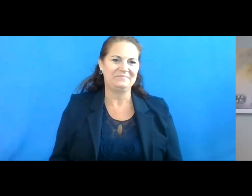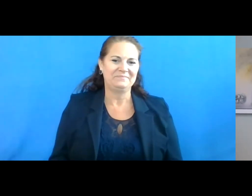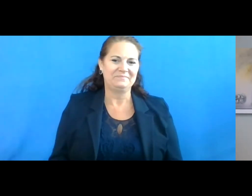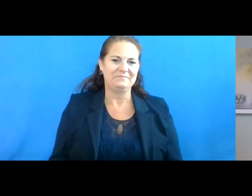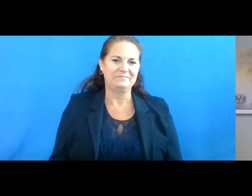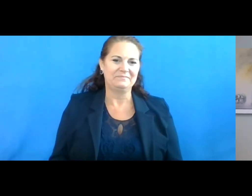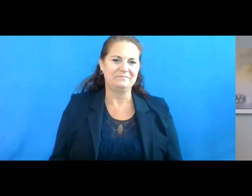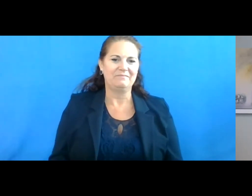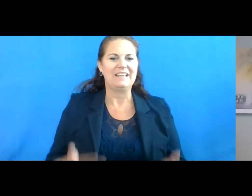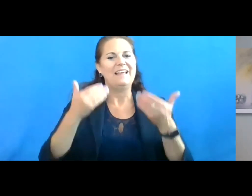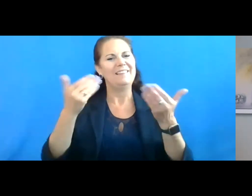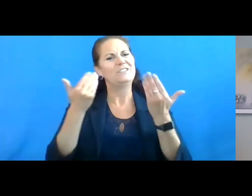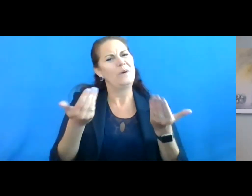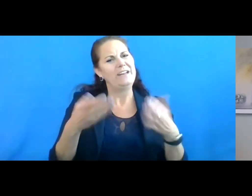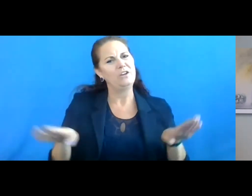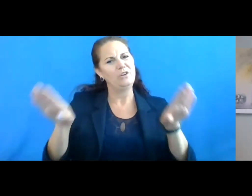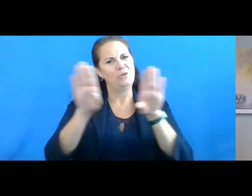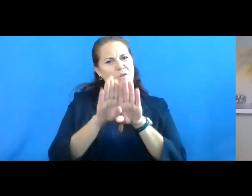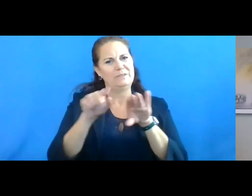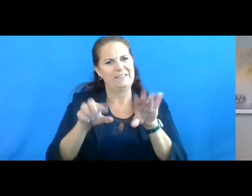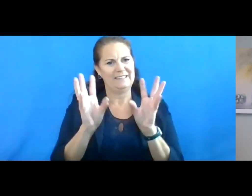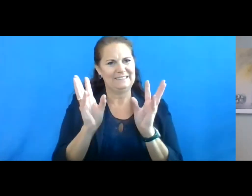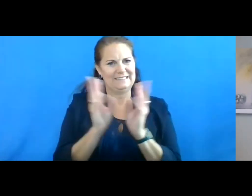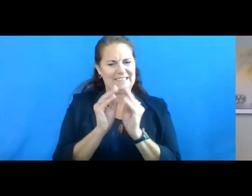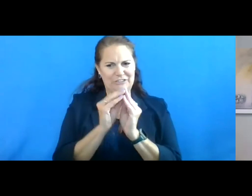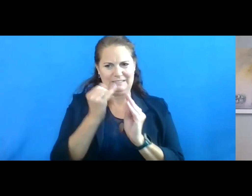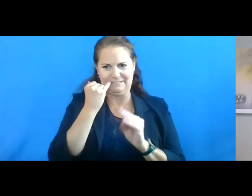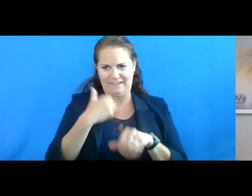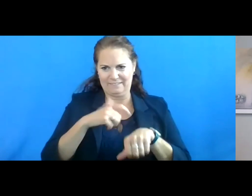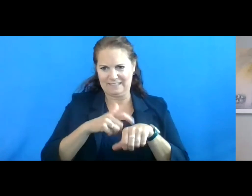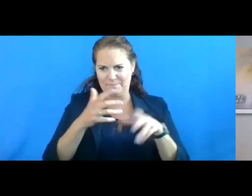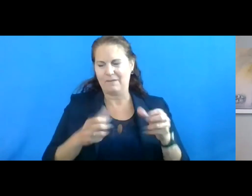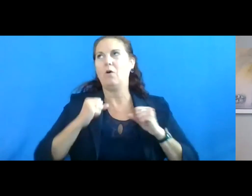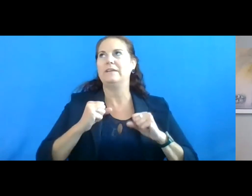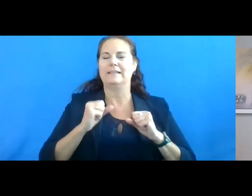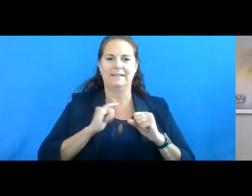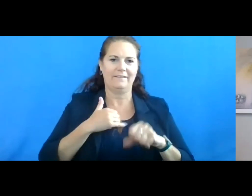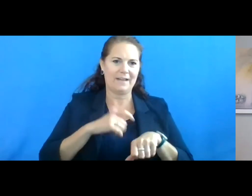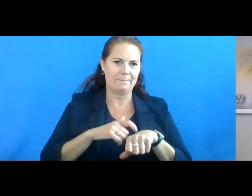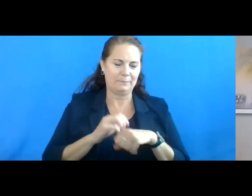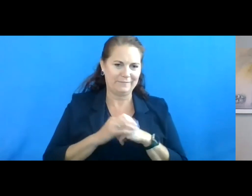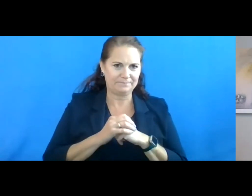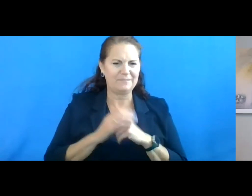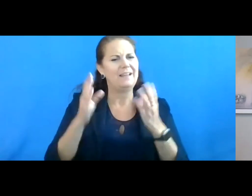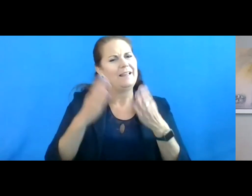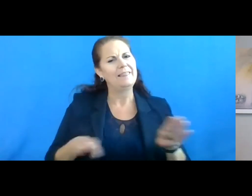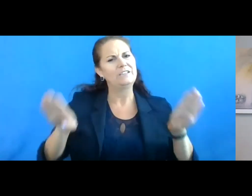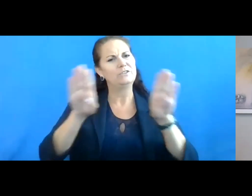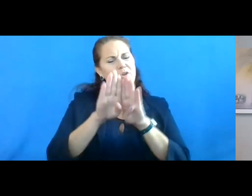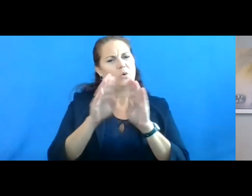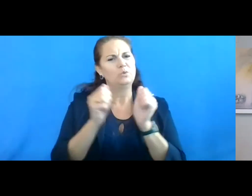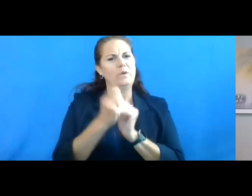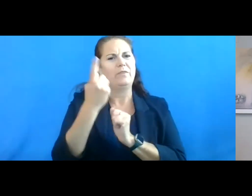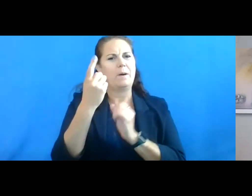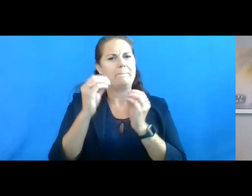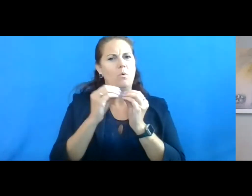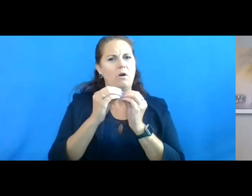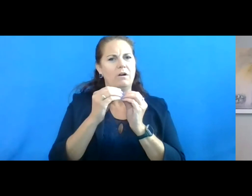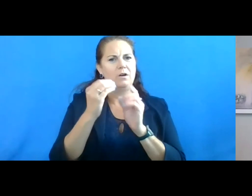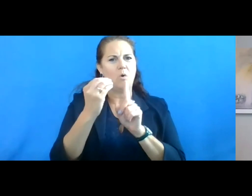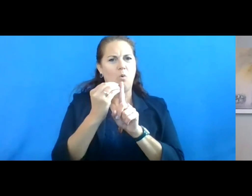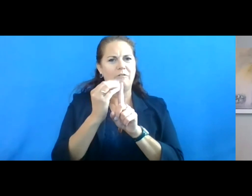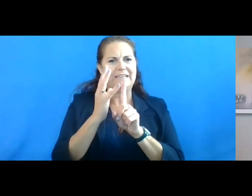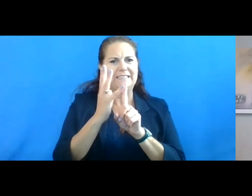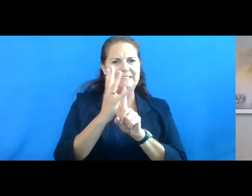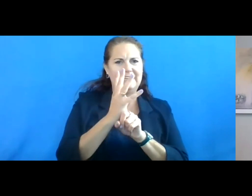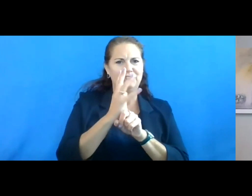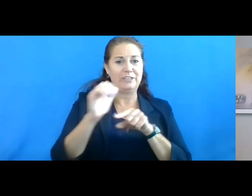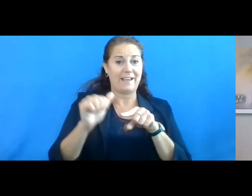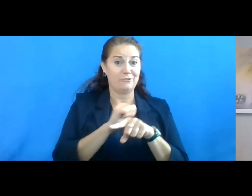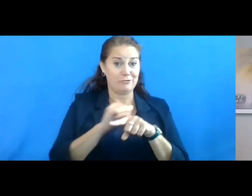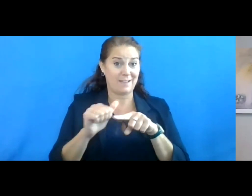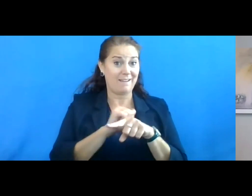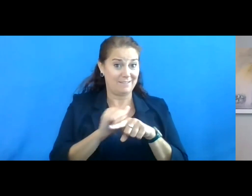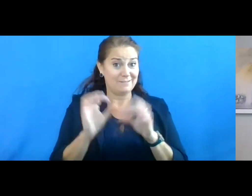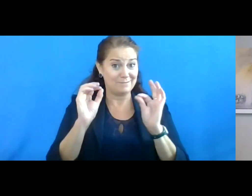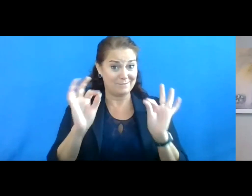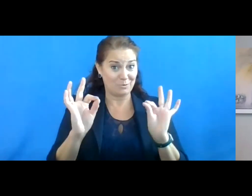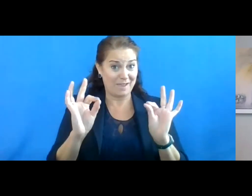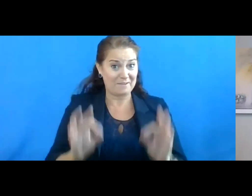Let's close, if I have time, yes, I have time, with one more orientation exercise.